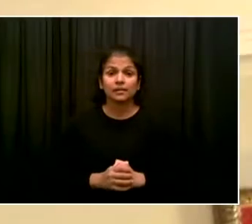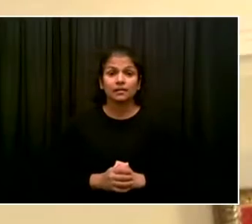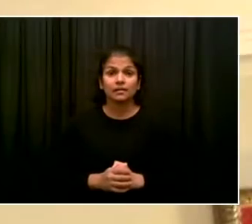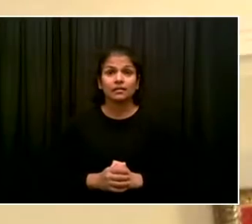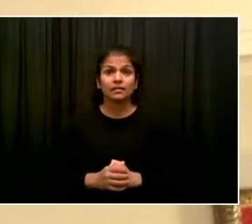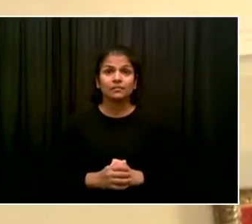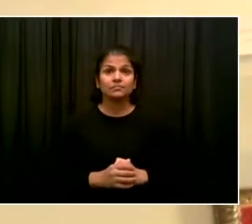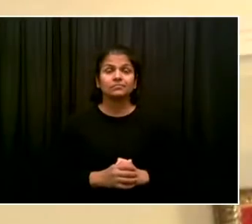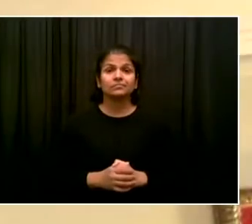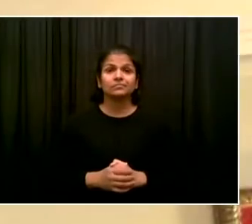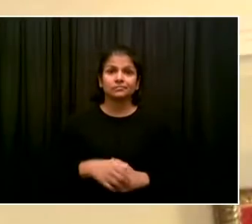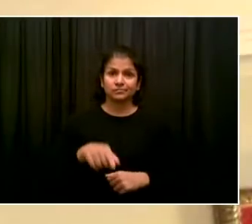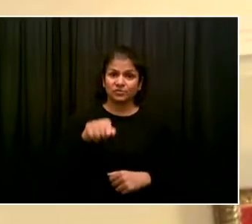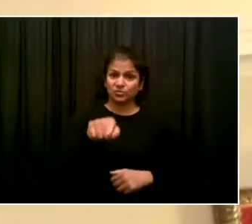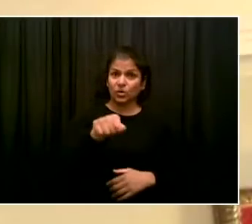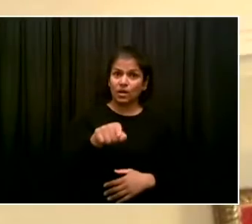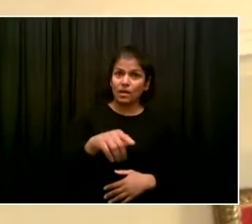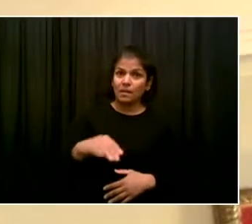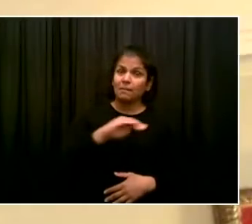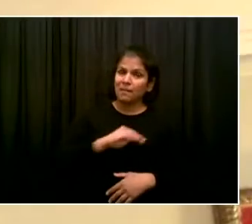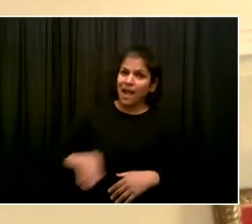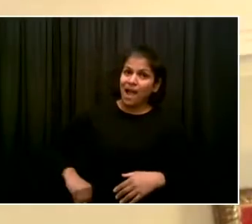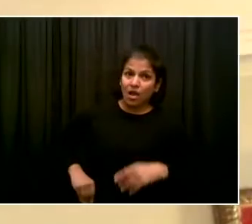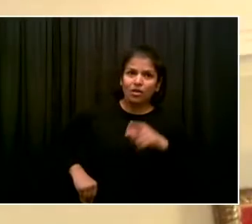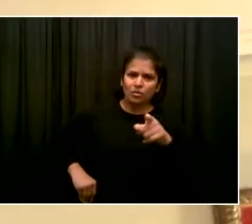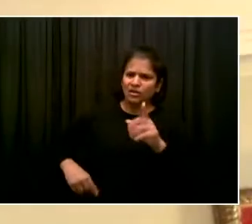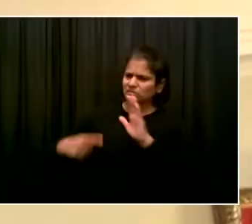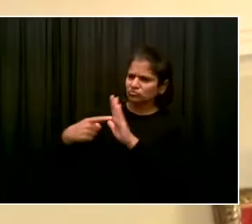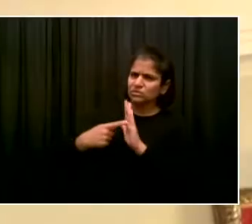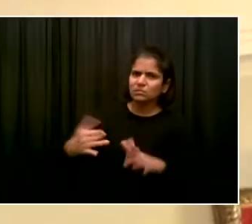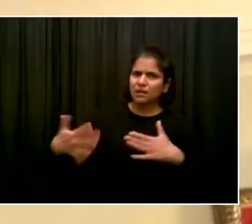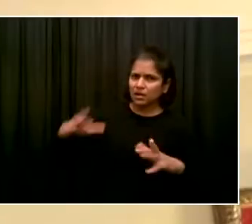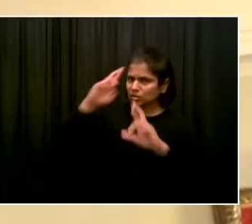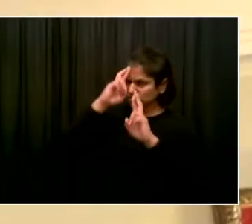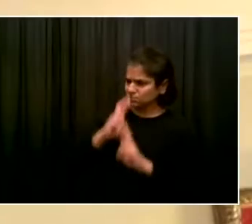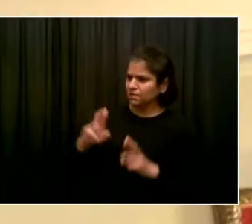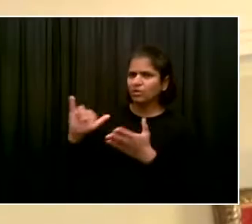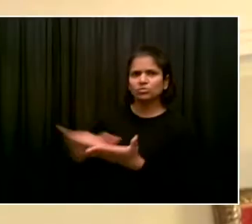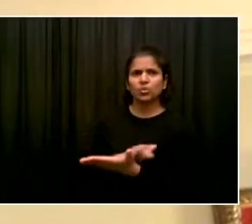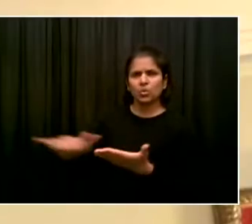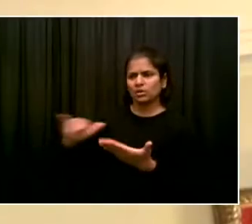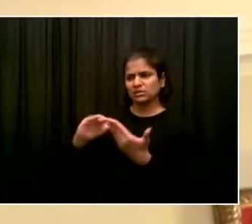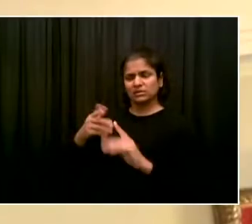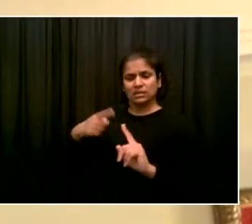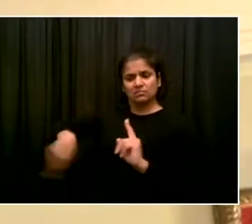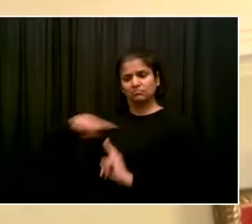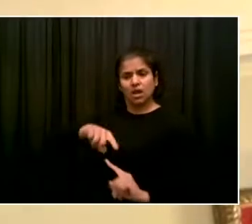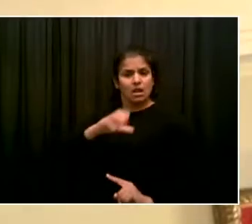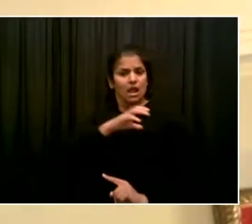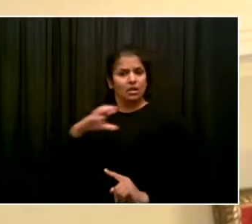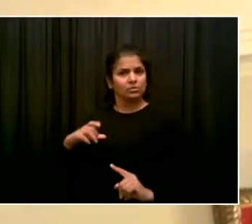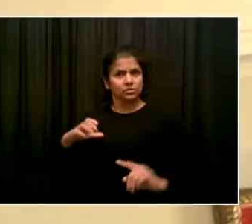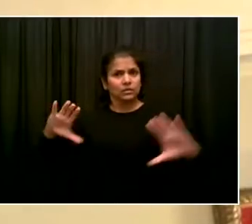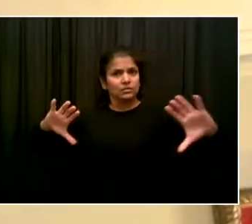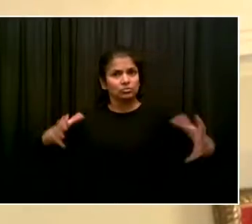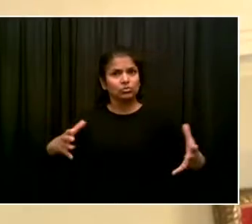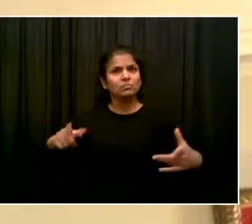FIRST STARTING VISION ZERO.